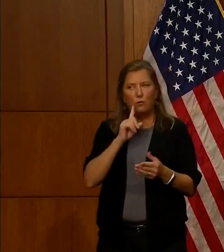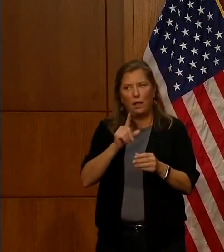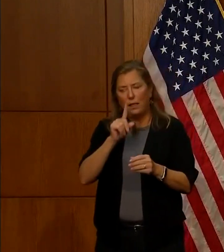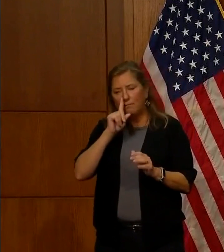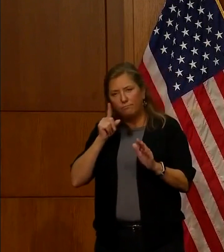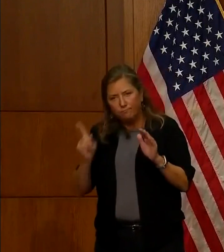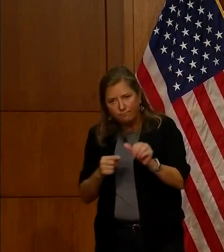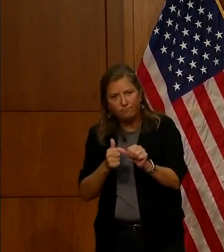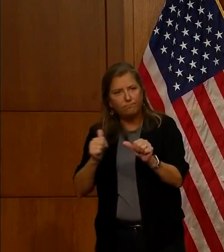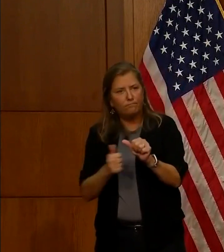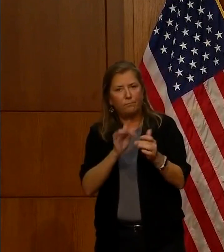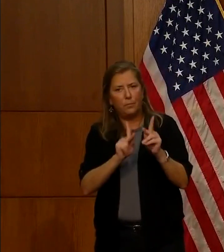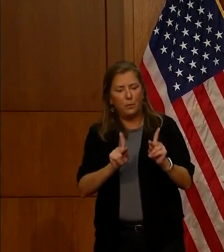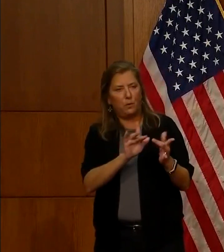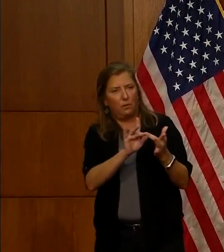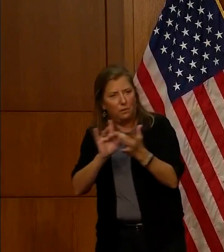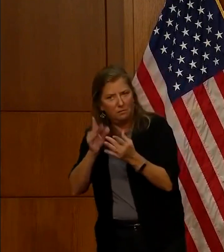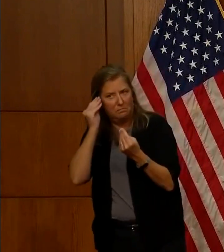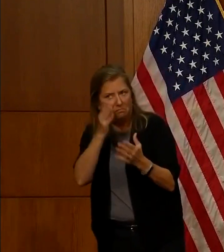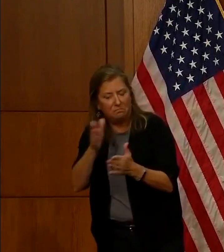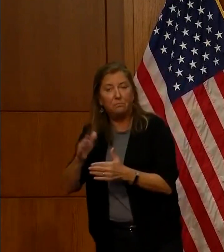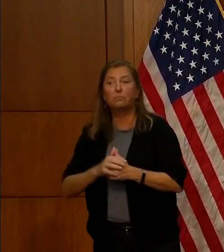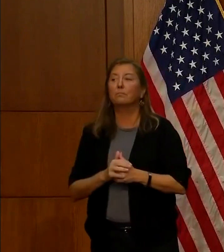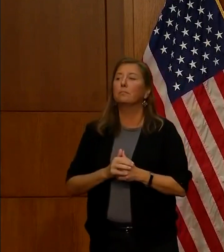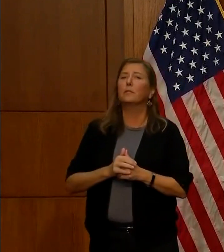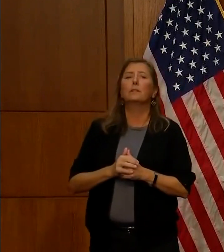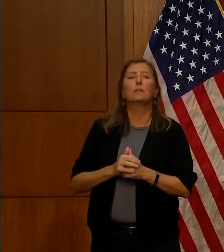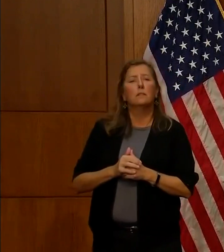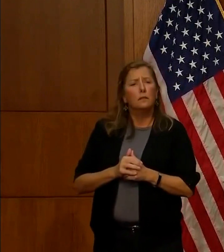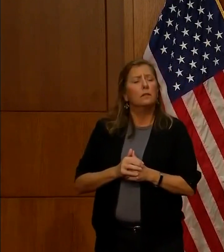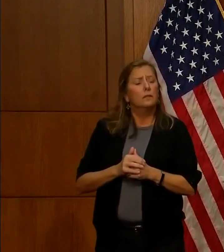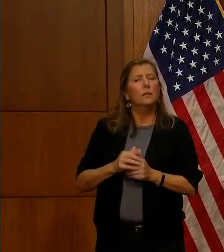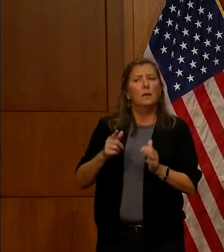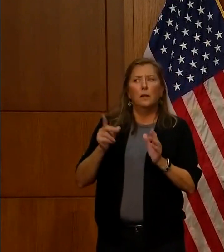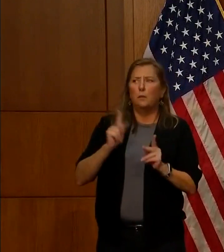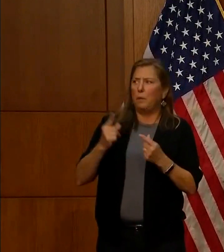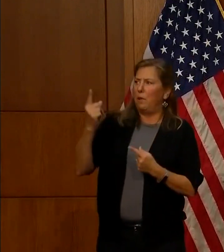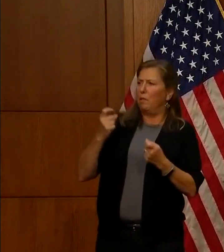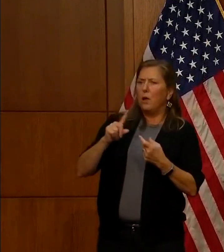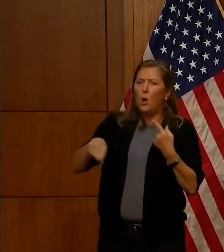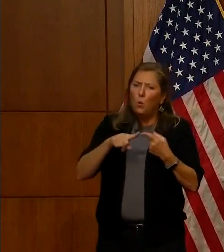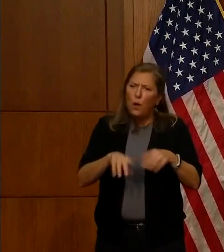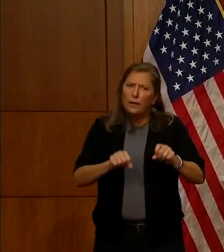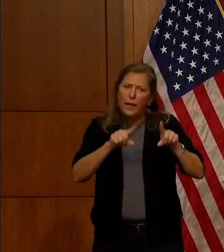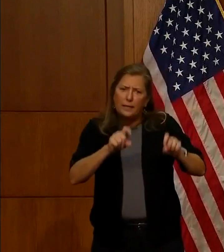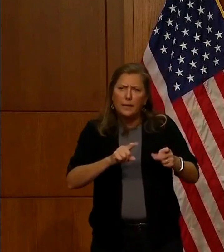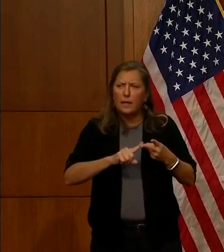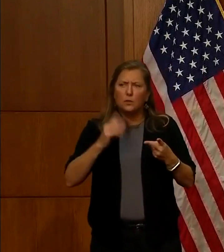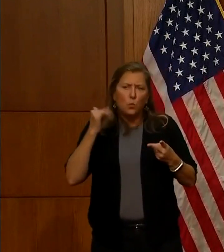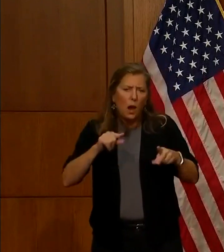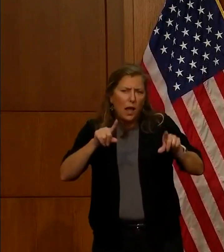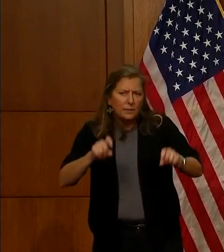AND- BEING THOROUGH IN TRACKING DOWN. THOSE CASES- WE ALSO HAVE